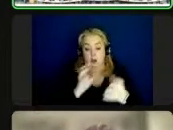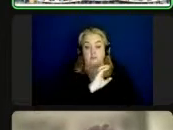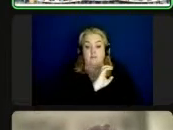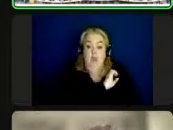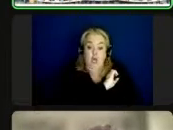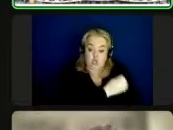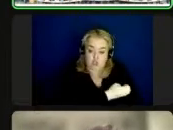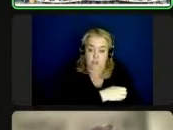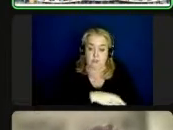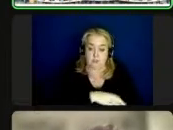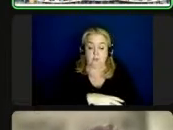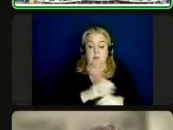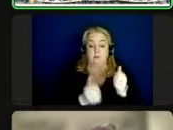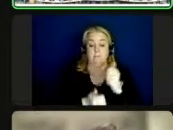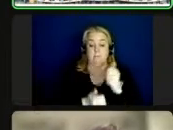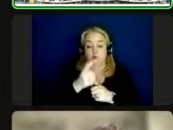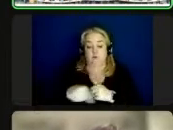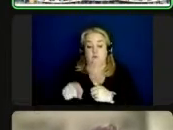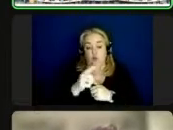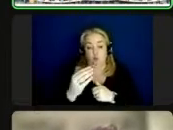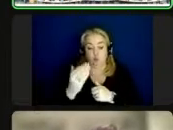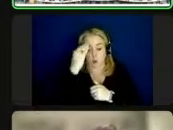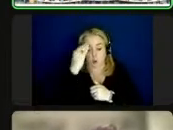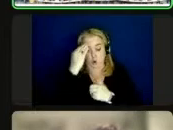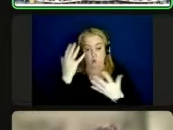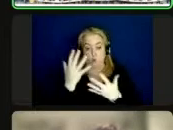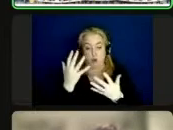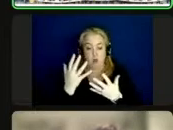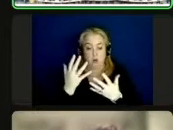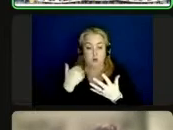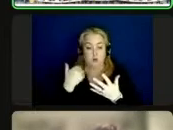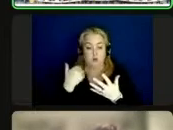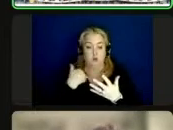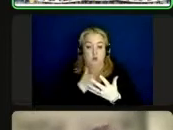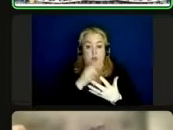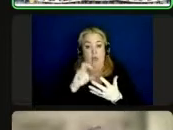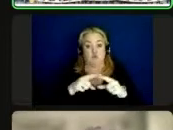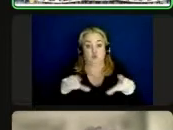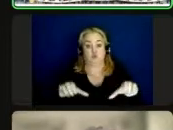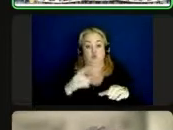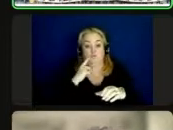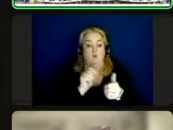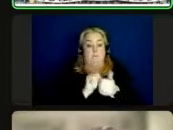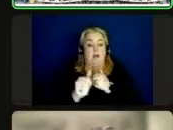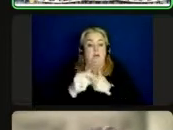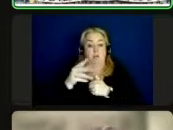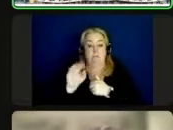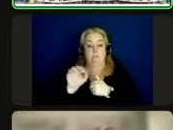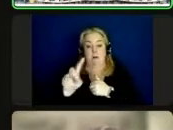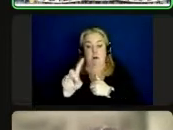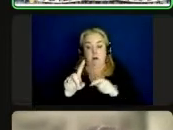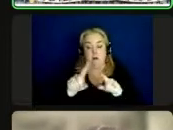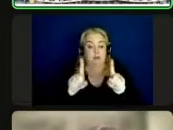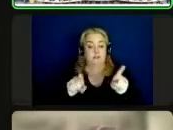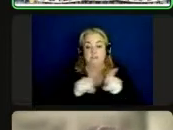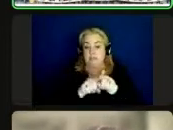SERVICE. SO JUST KNOW THAT THAT'S THAT'S A THING AND IT'S A LOT OF WORK